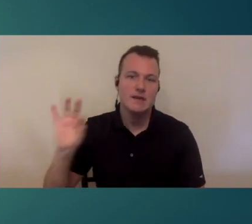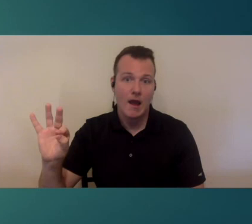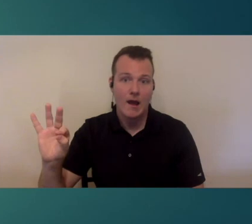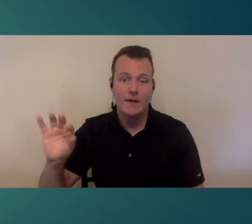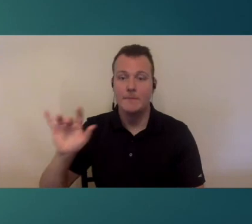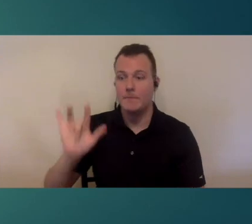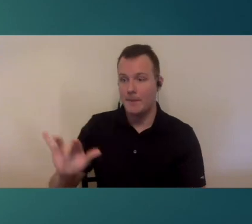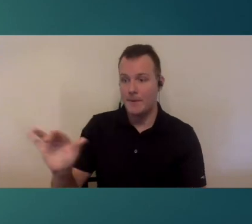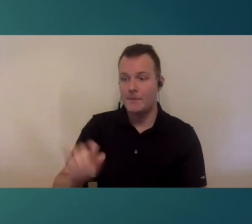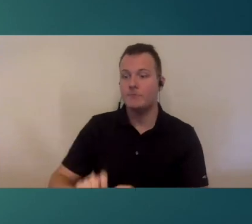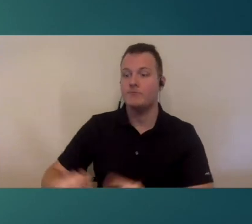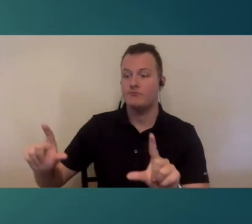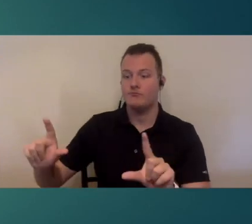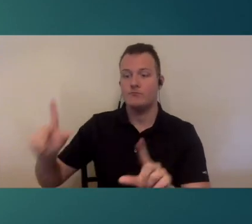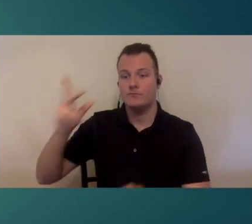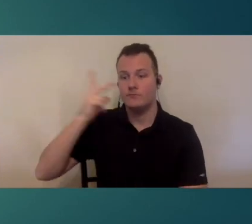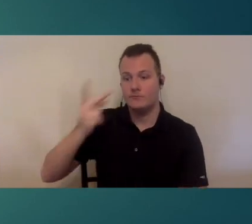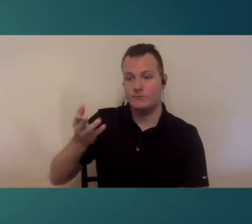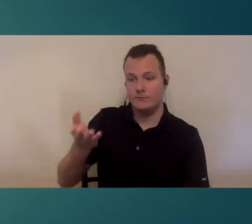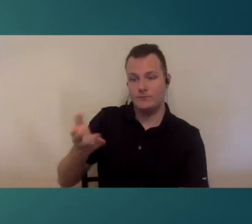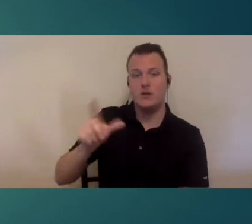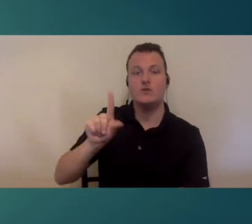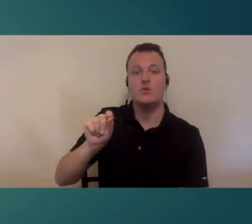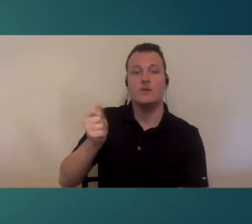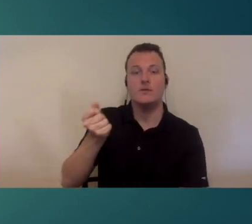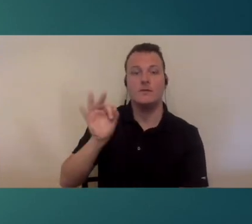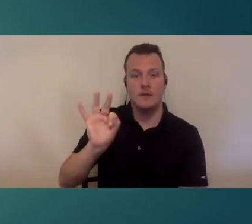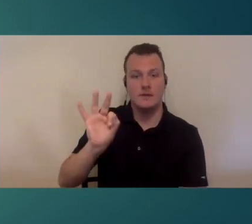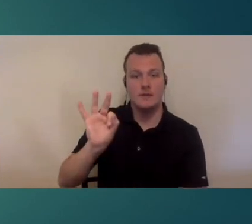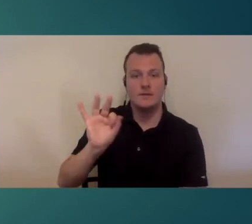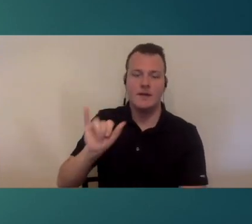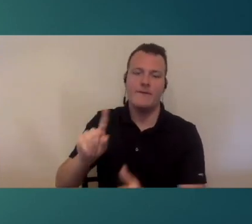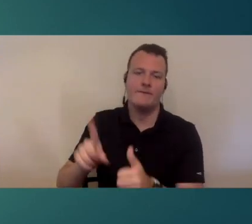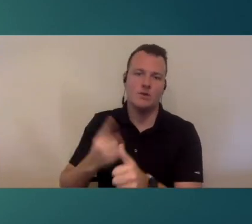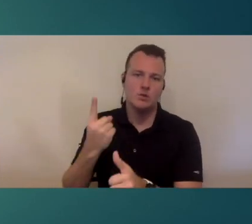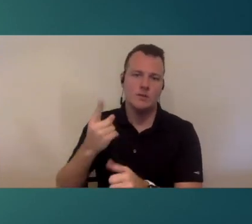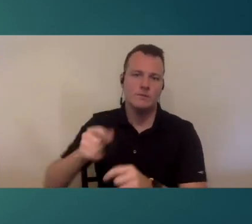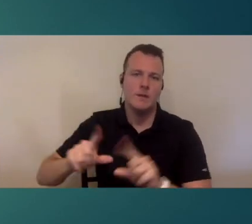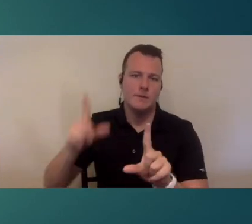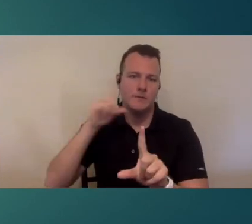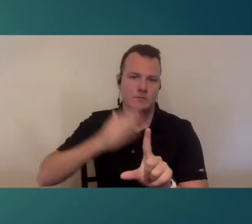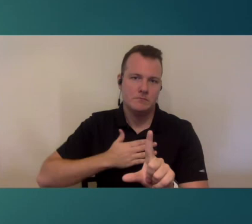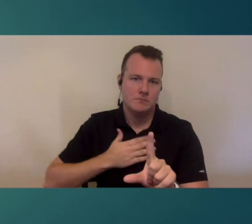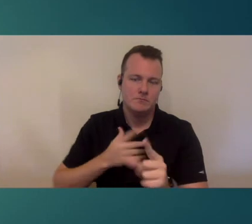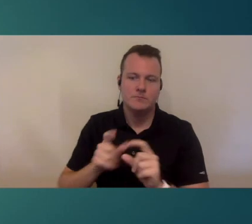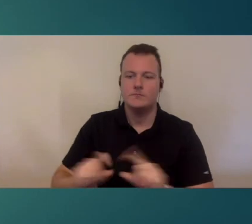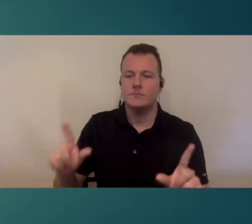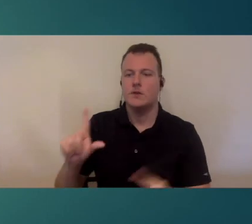are going to get the 2019, that's the first one that pops up for me, the 2019